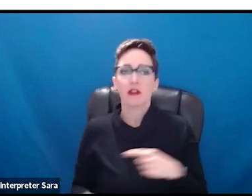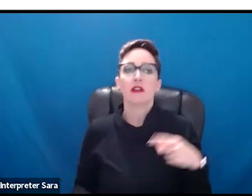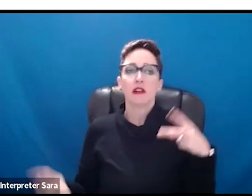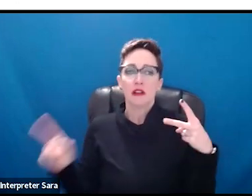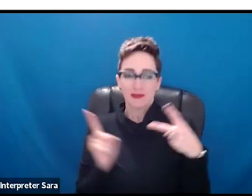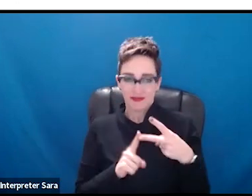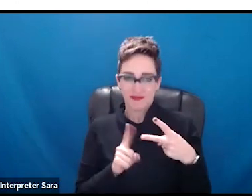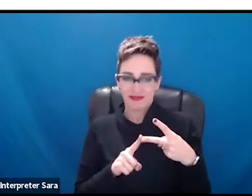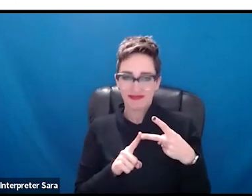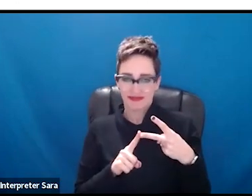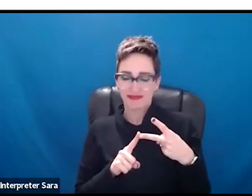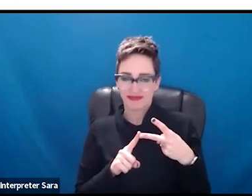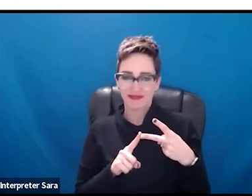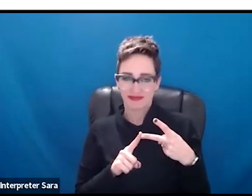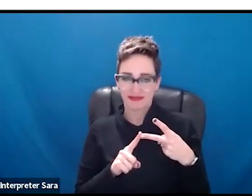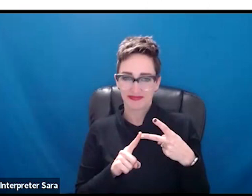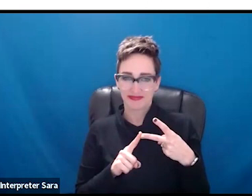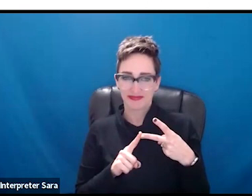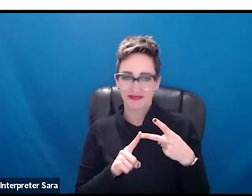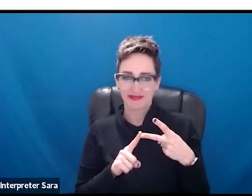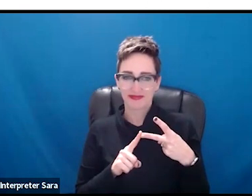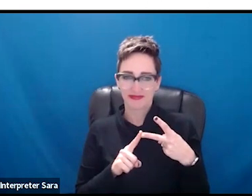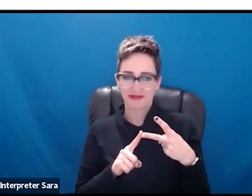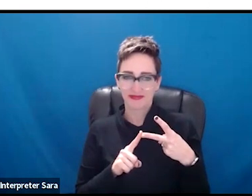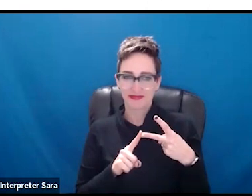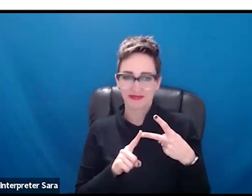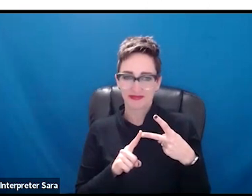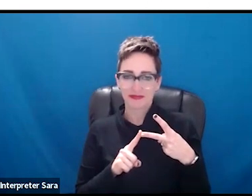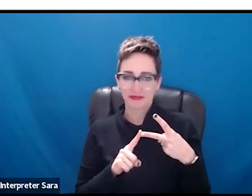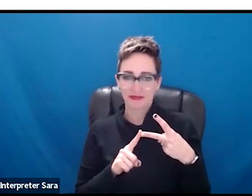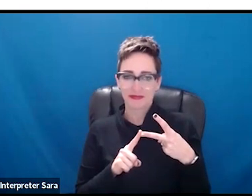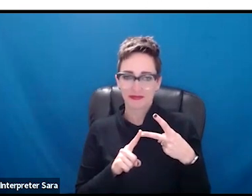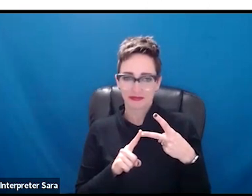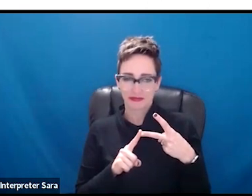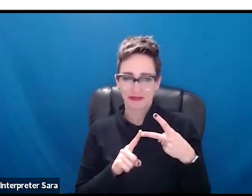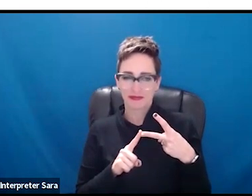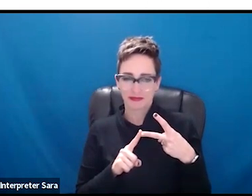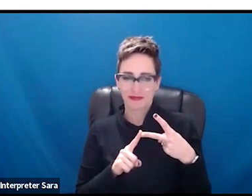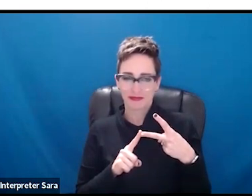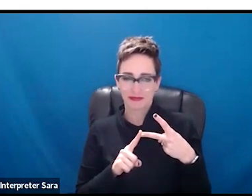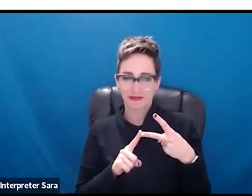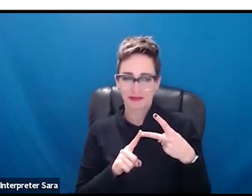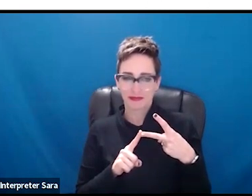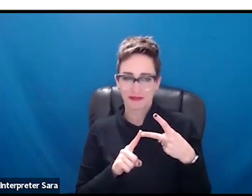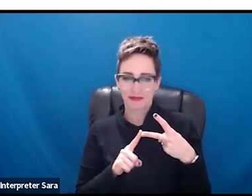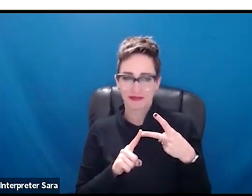model of crisis services will connect individuals at the level that's needed rather than the level that's available.